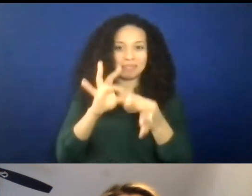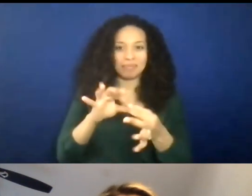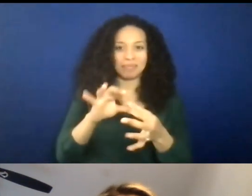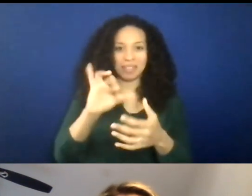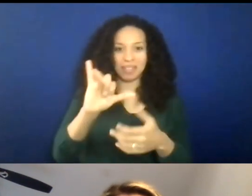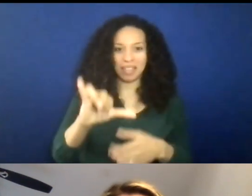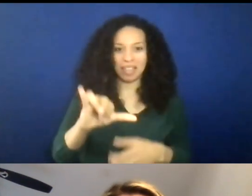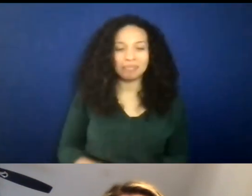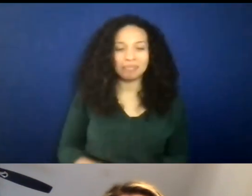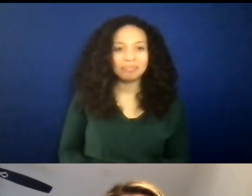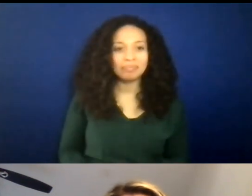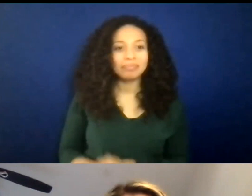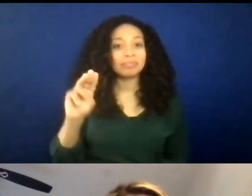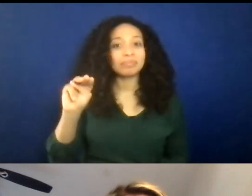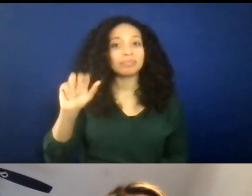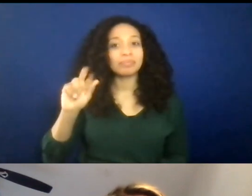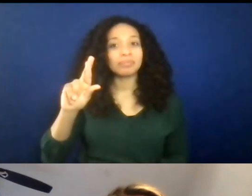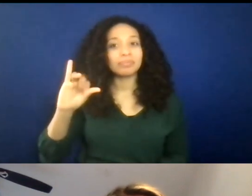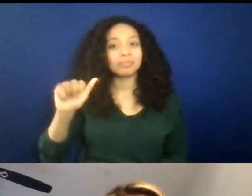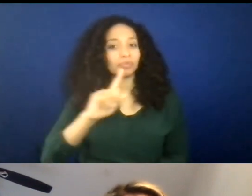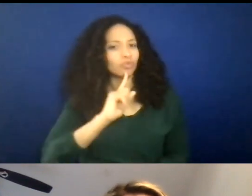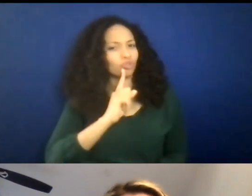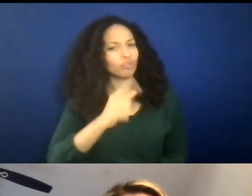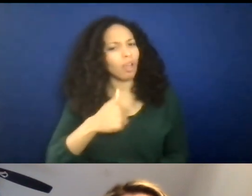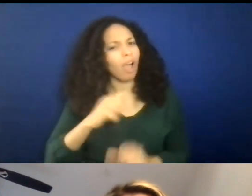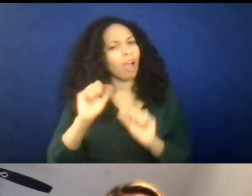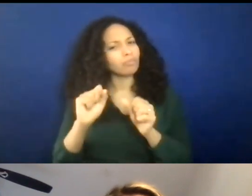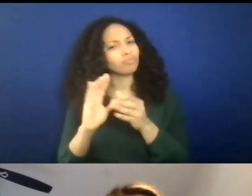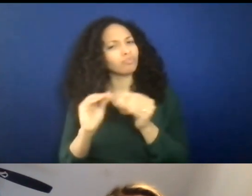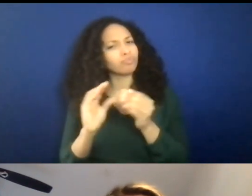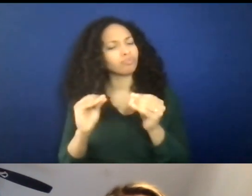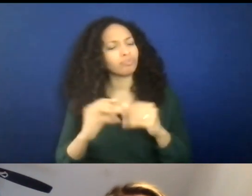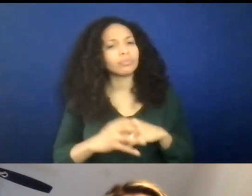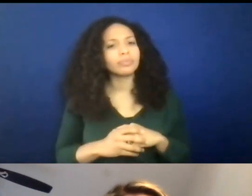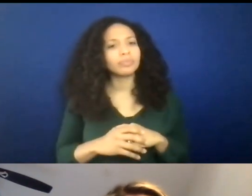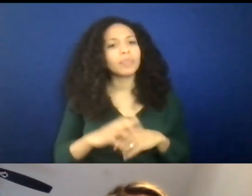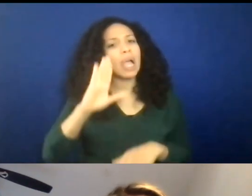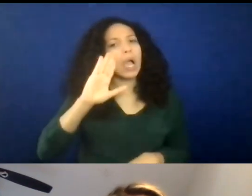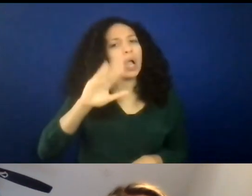Sure, I can talk a little bit. I know another piece of our presentation,